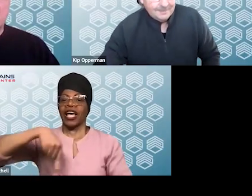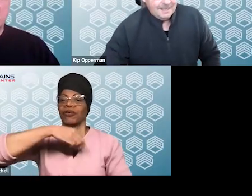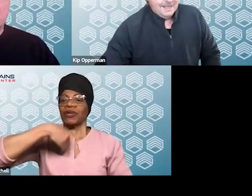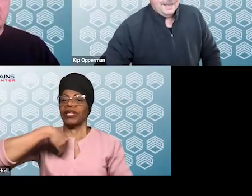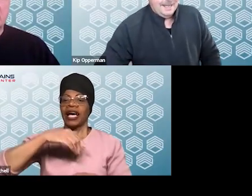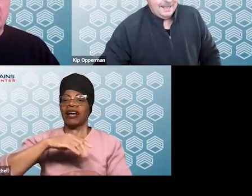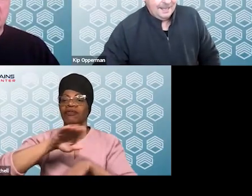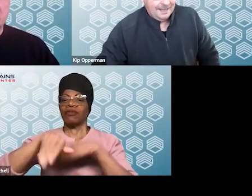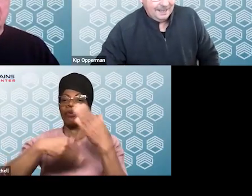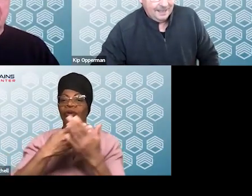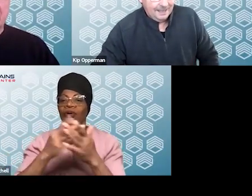that I won't go into here.